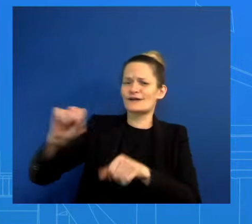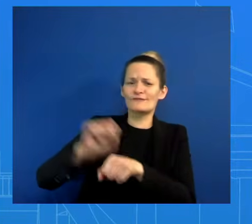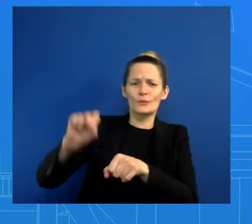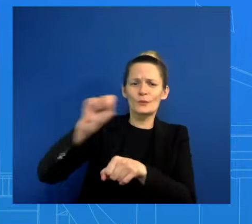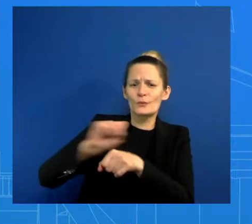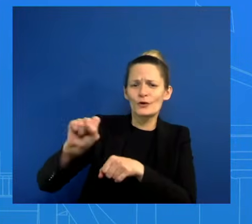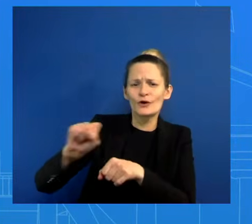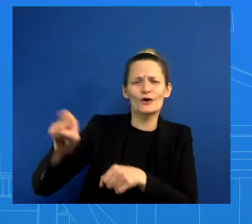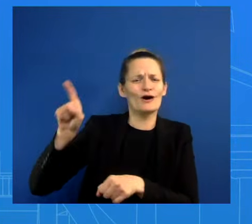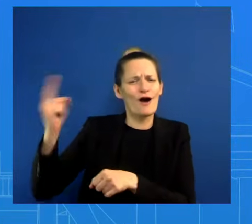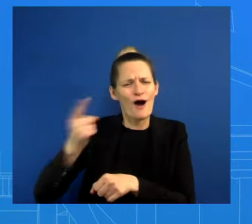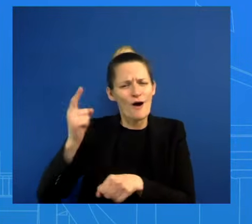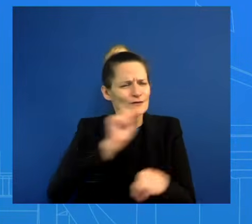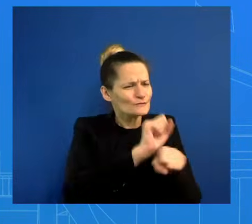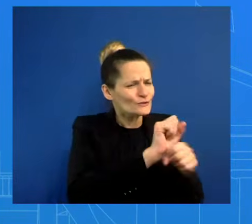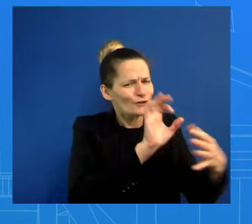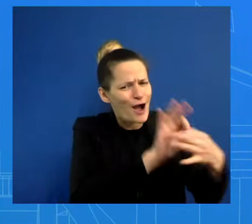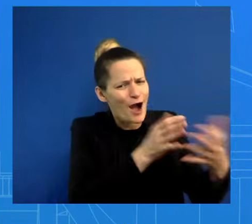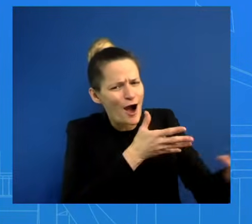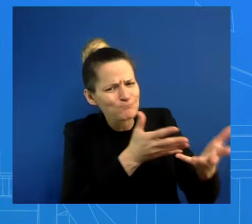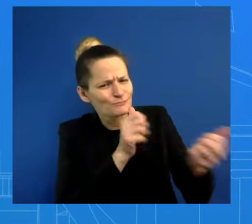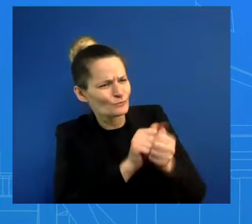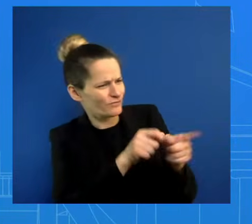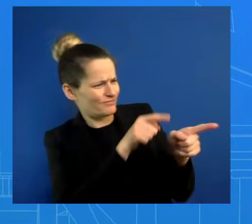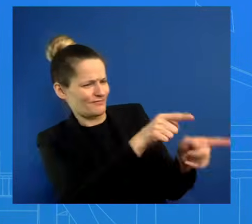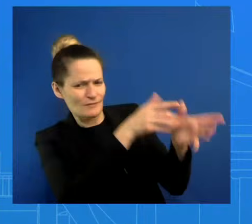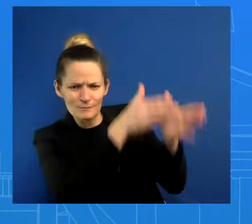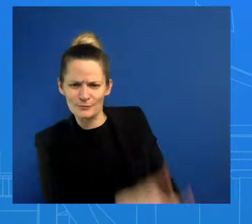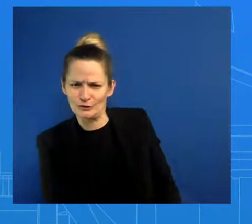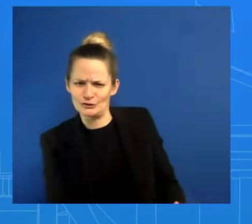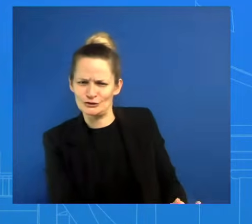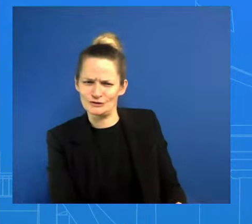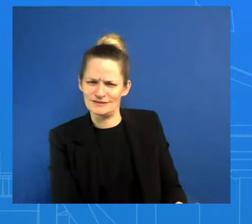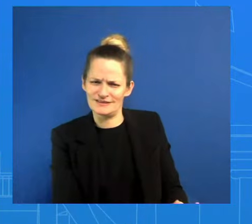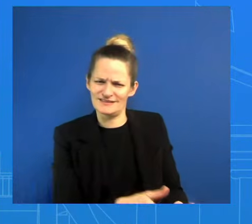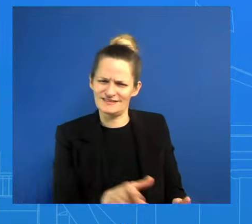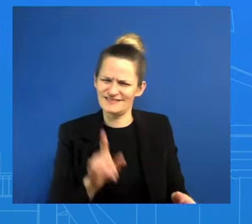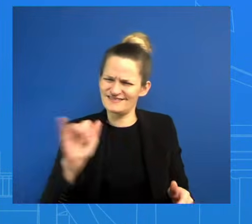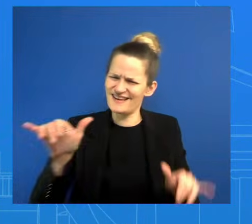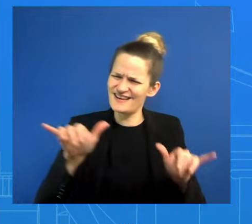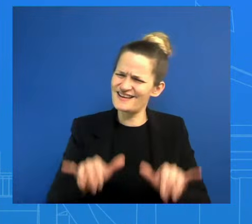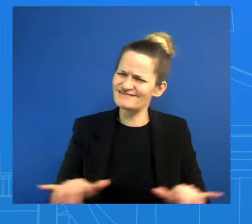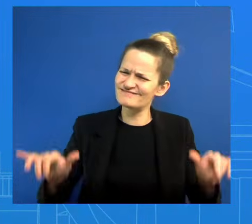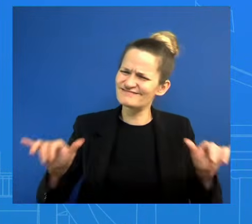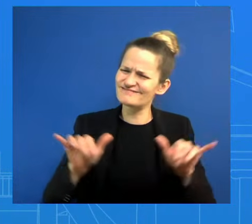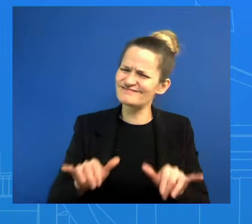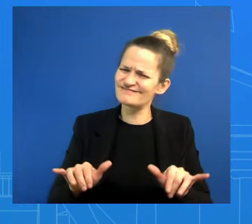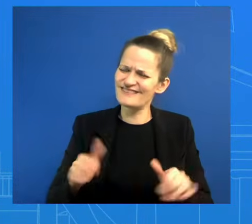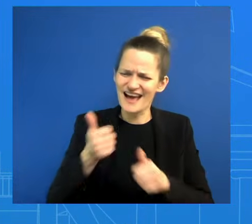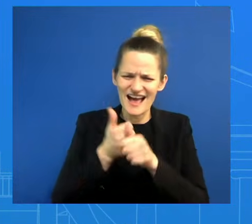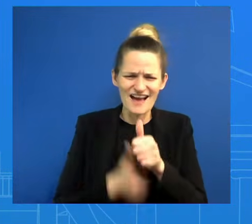That is very, very common. You can look at almost any -- every speech that he's made while he's visited a state,